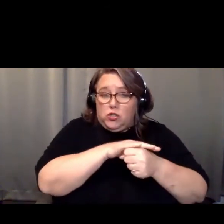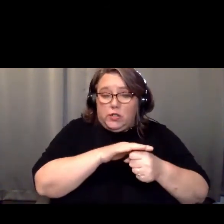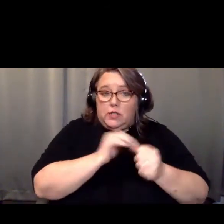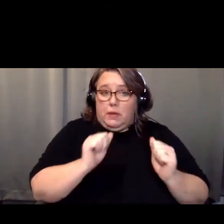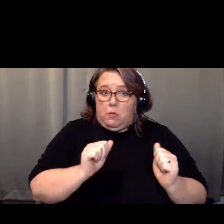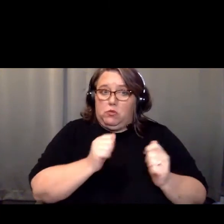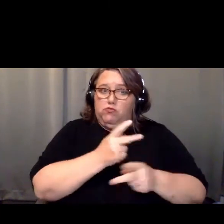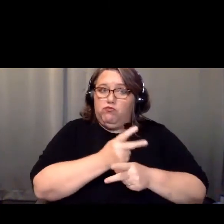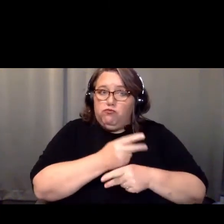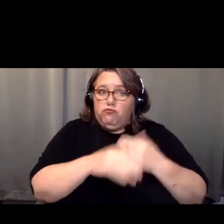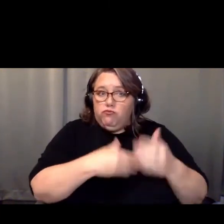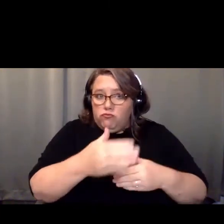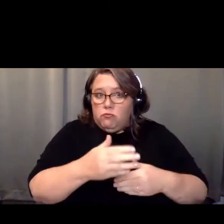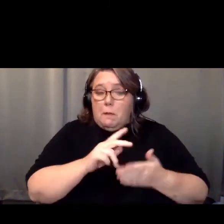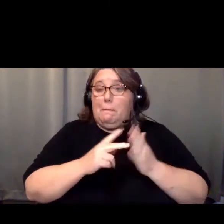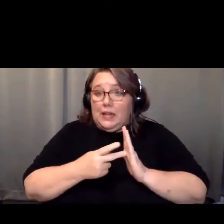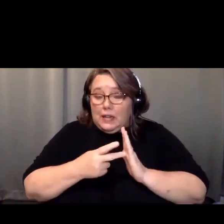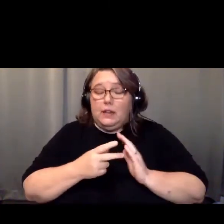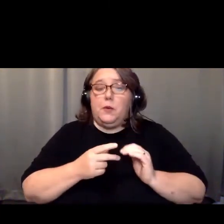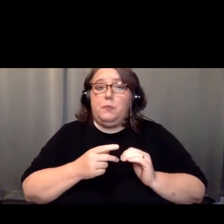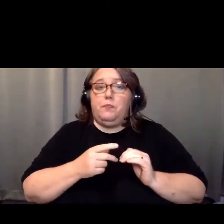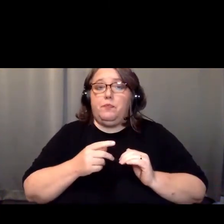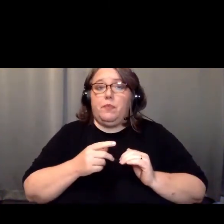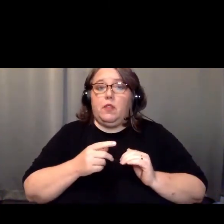meaning that they're supposed to be collaborating.